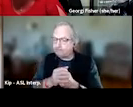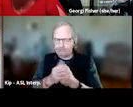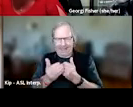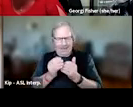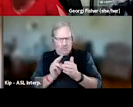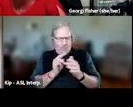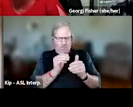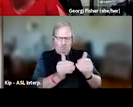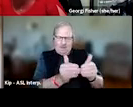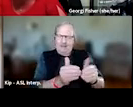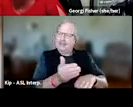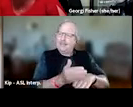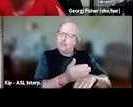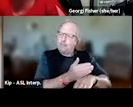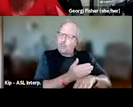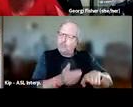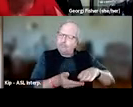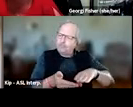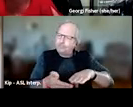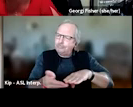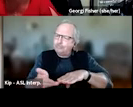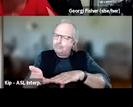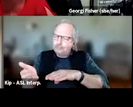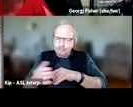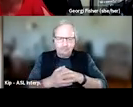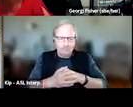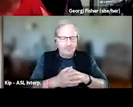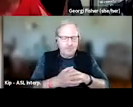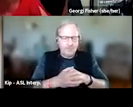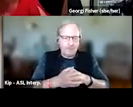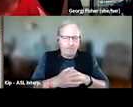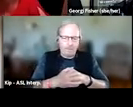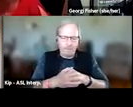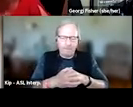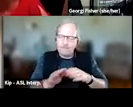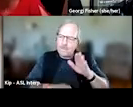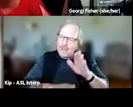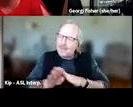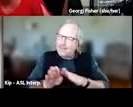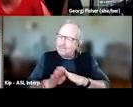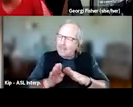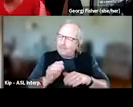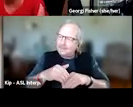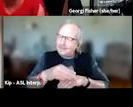to improve efficiencies and, you know, develop and submit a quality application